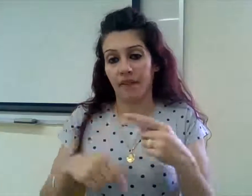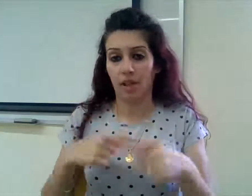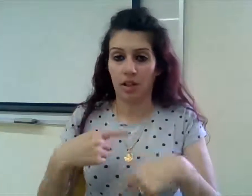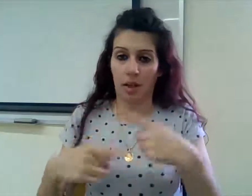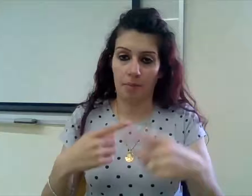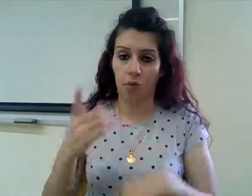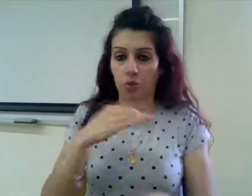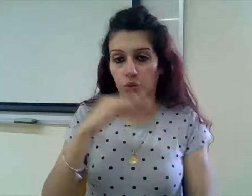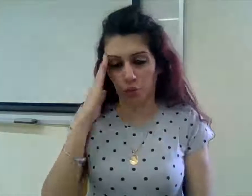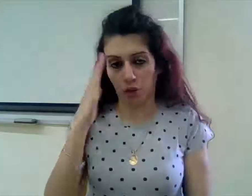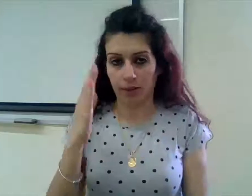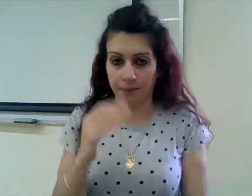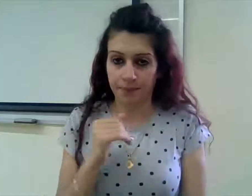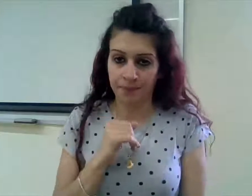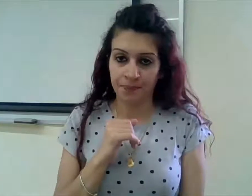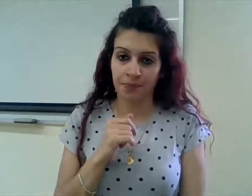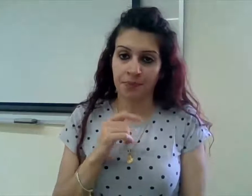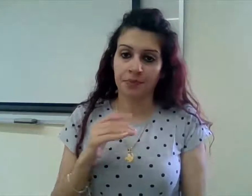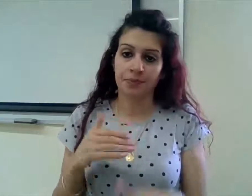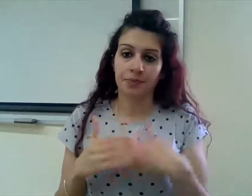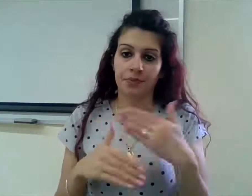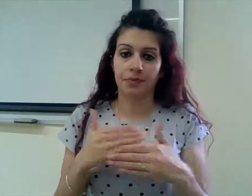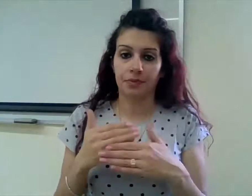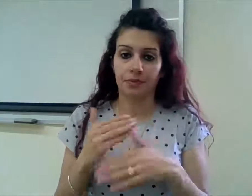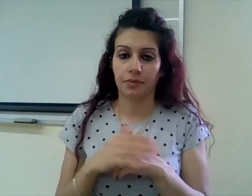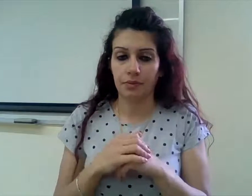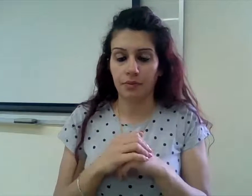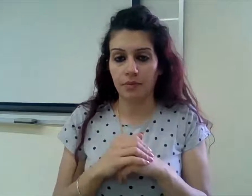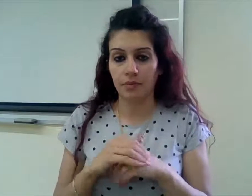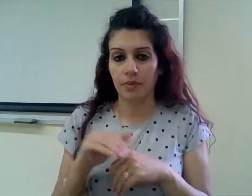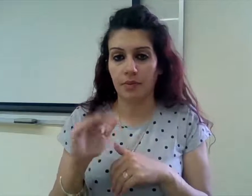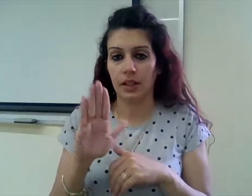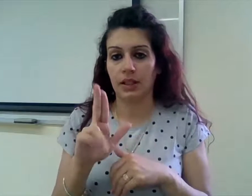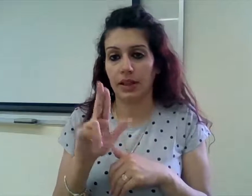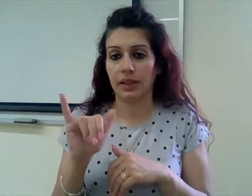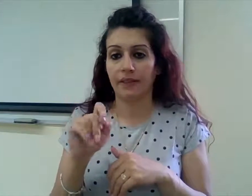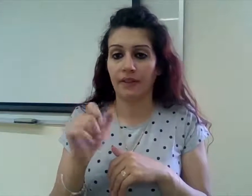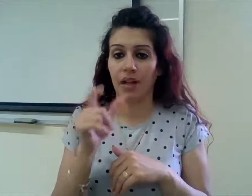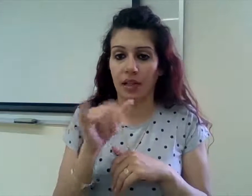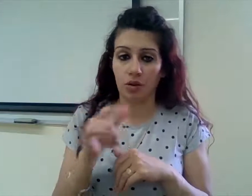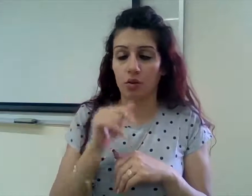opinion directed to lava and zana but I think Seon could also if she wants to